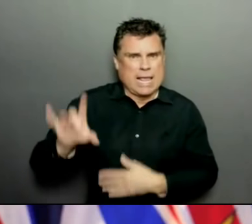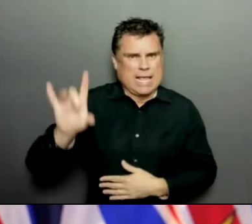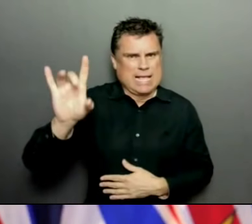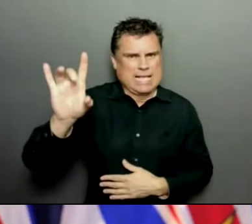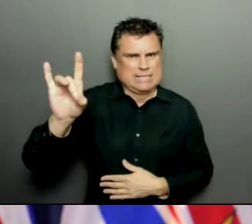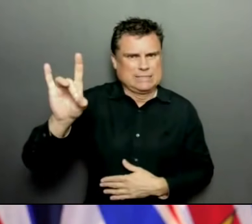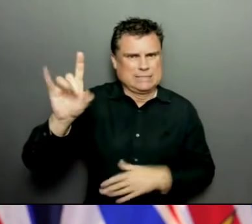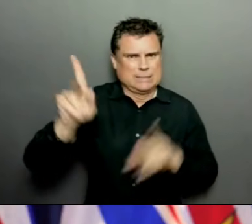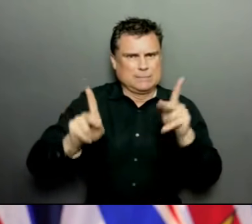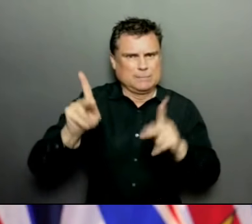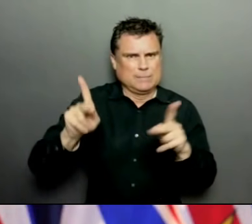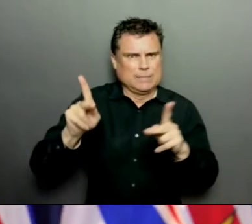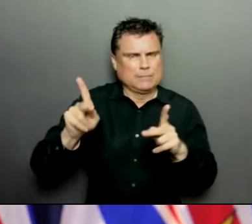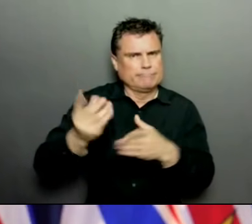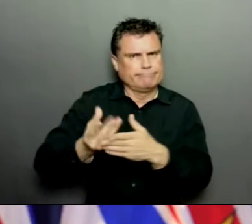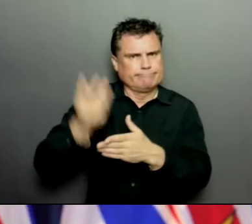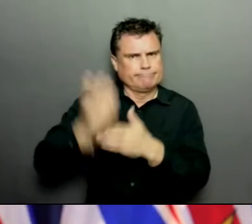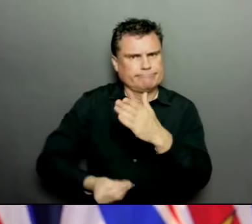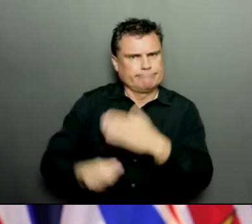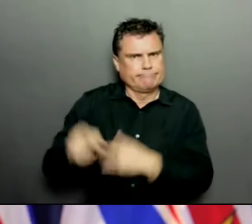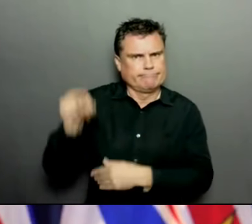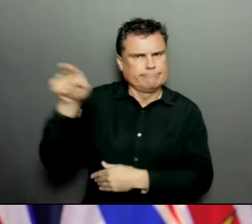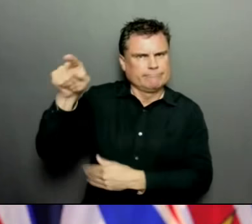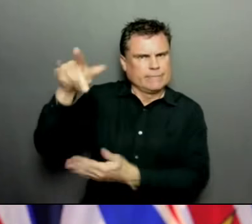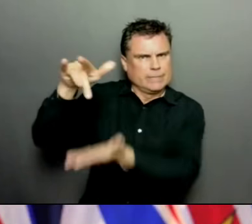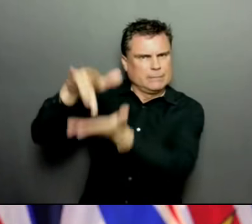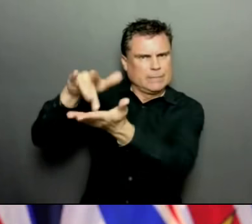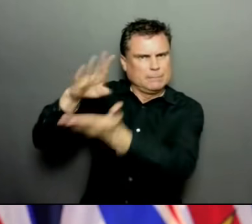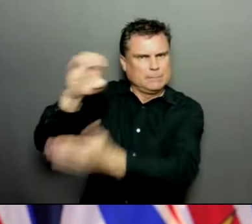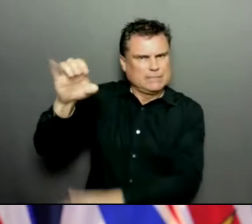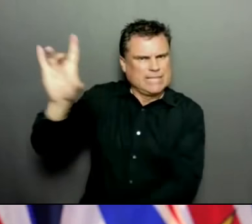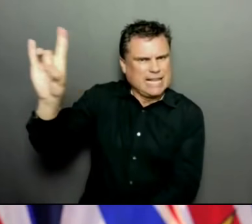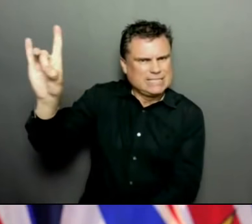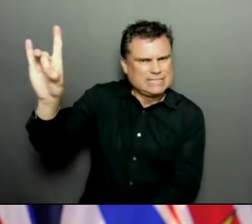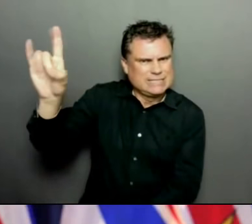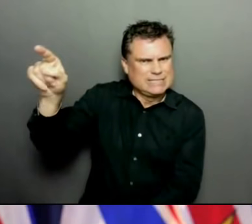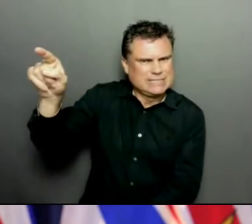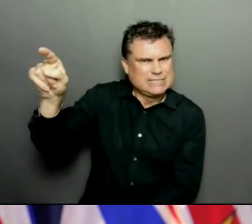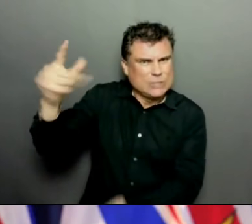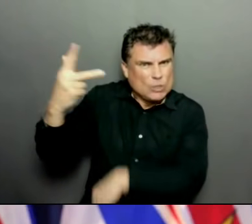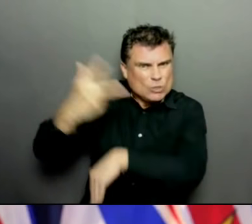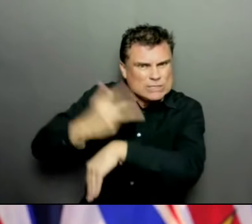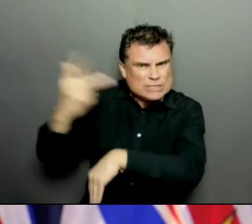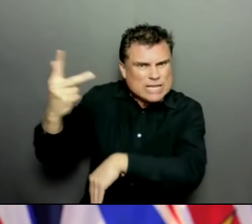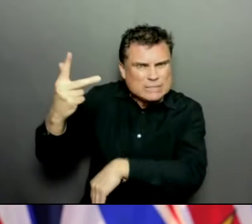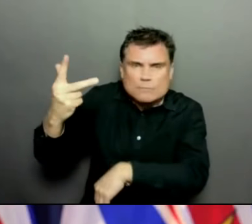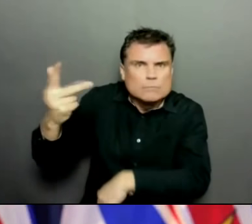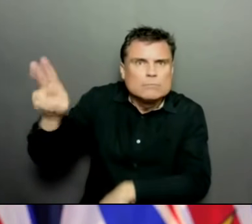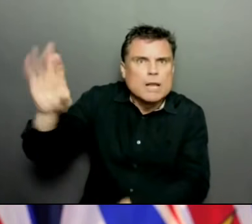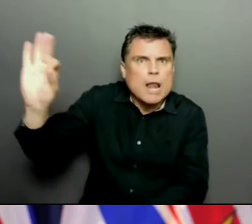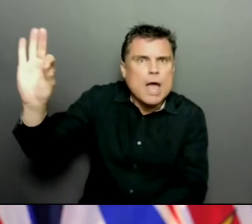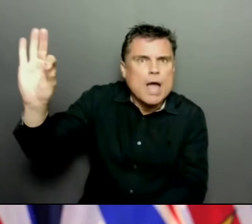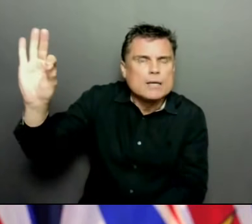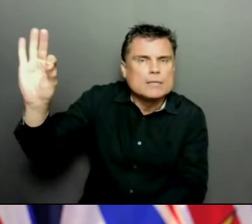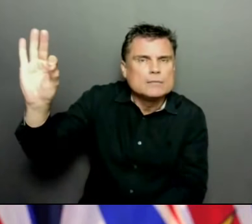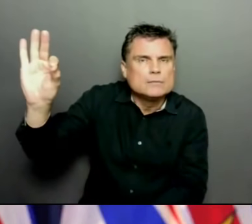I also wanted for all of those people in Interior health, Vancouver Island, people in Metro